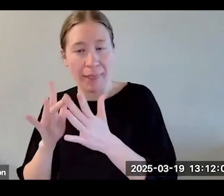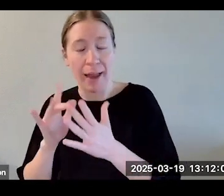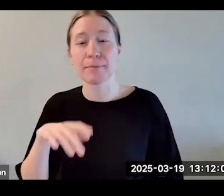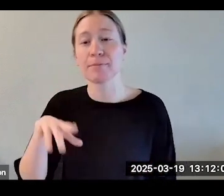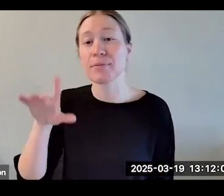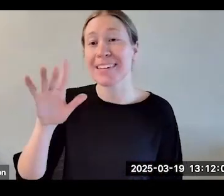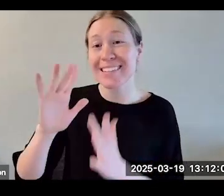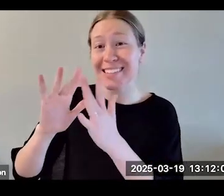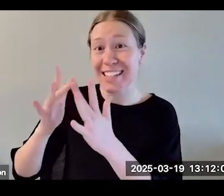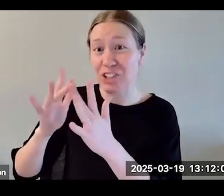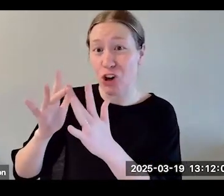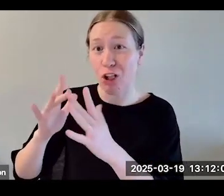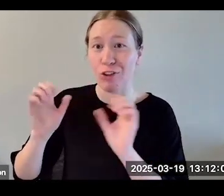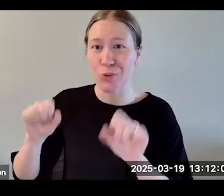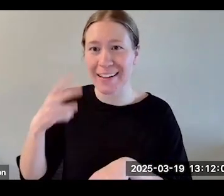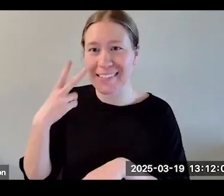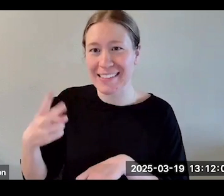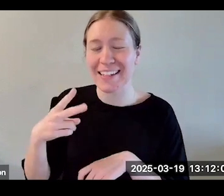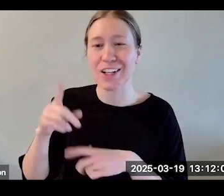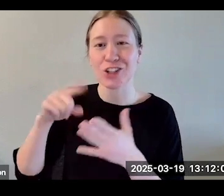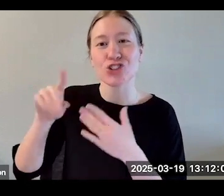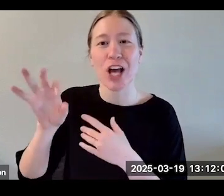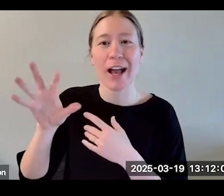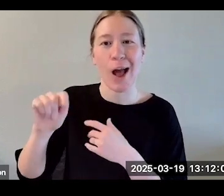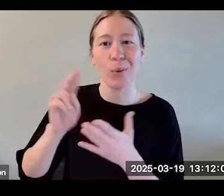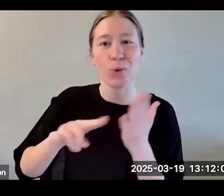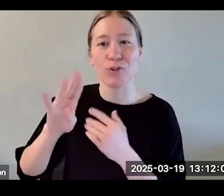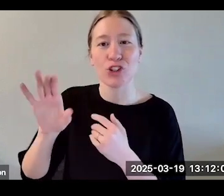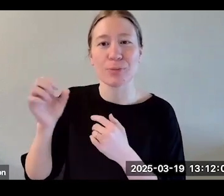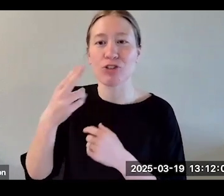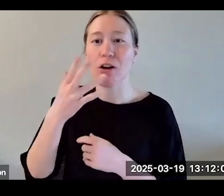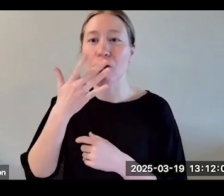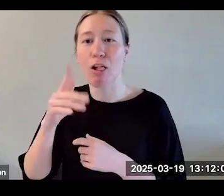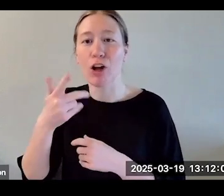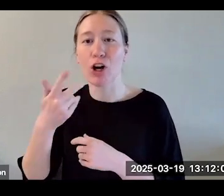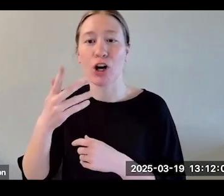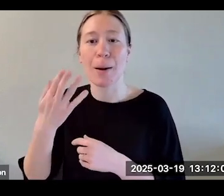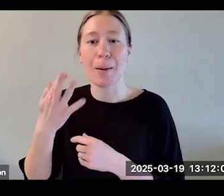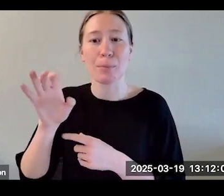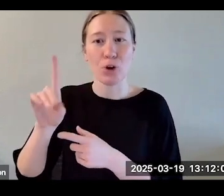Check out the University of Michigan's Color Brand Guide, and U, dash,